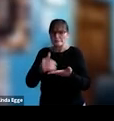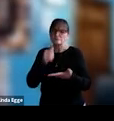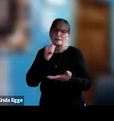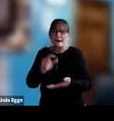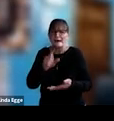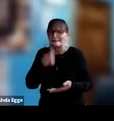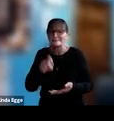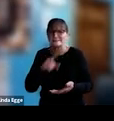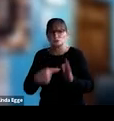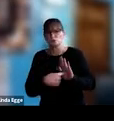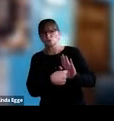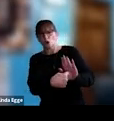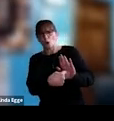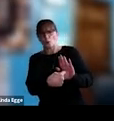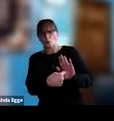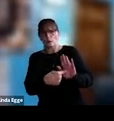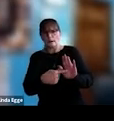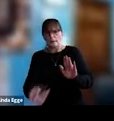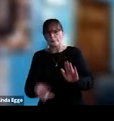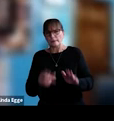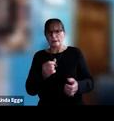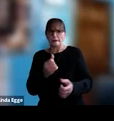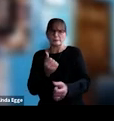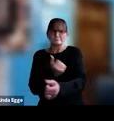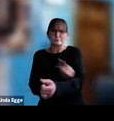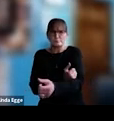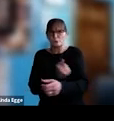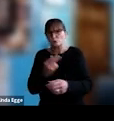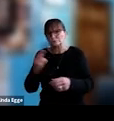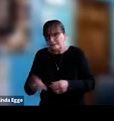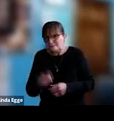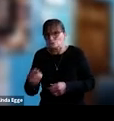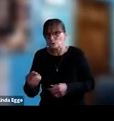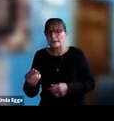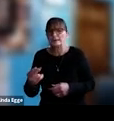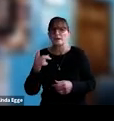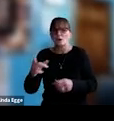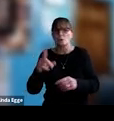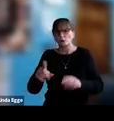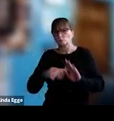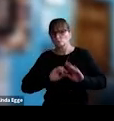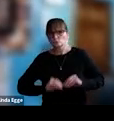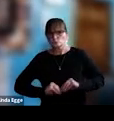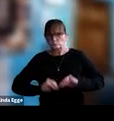just to show their substance use history, we're trying to clearly illustrate that their substance use